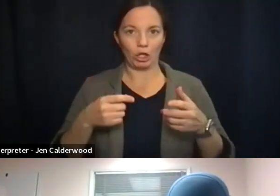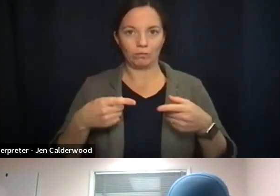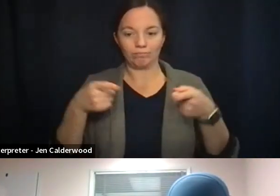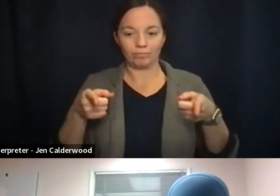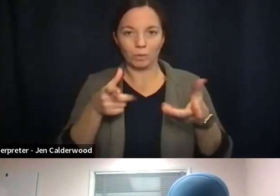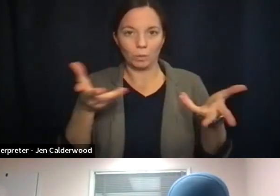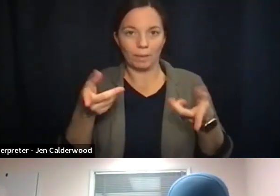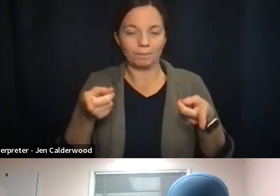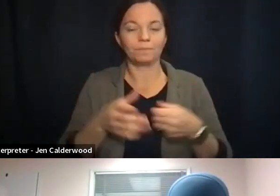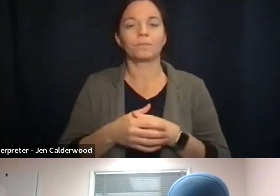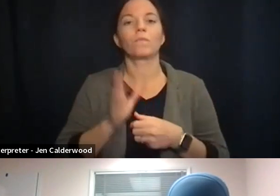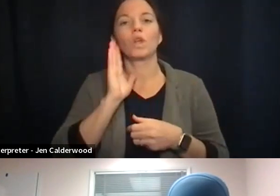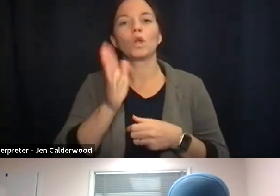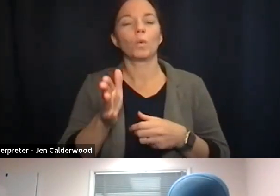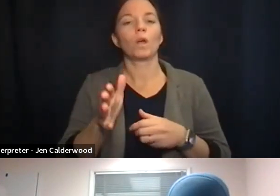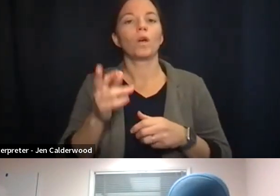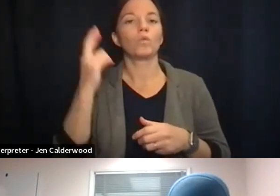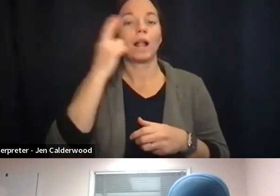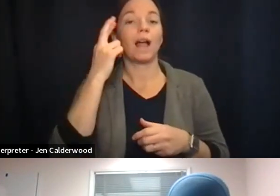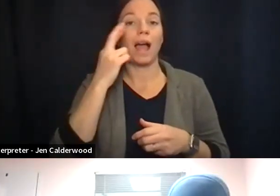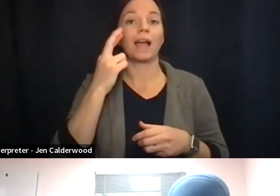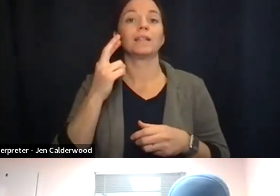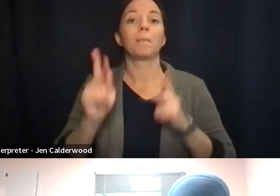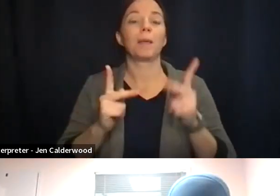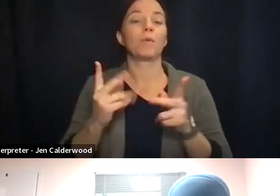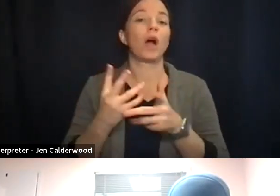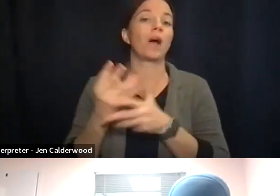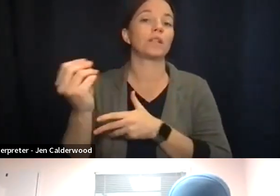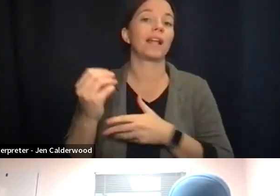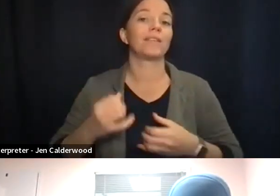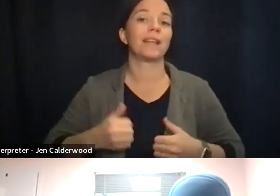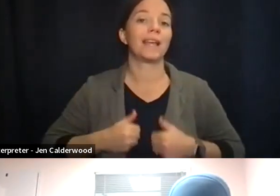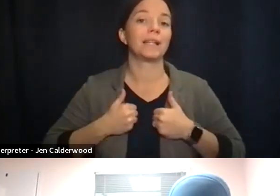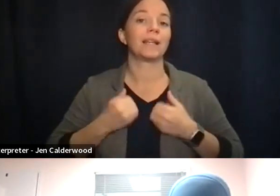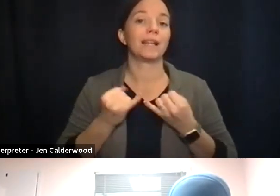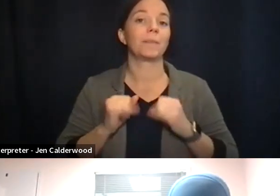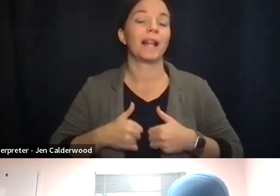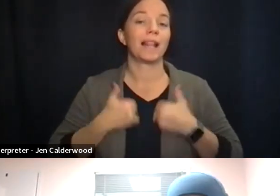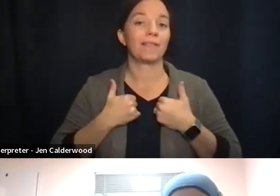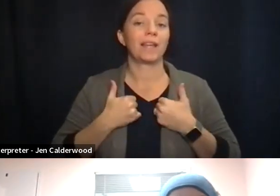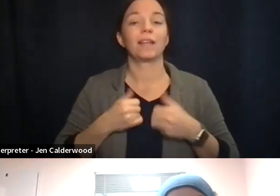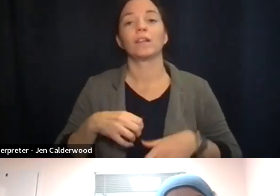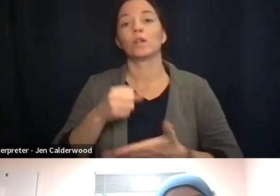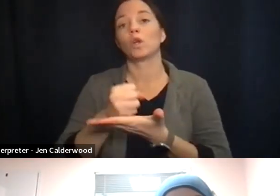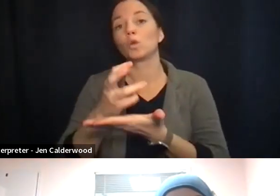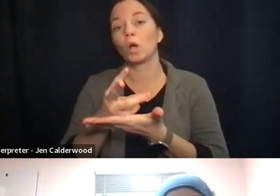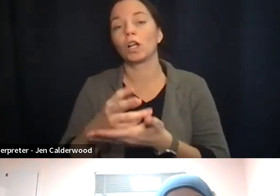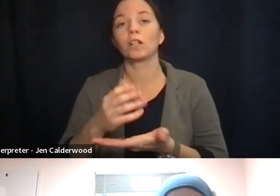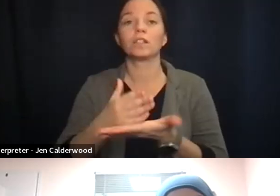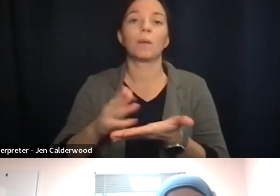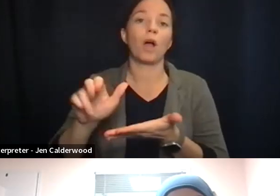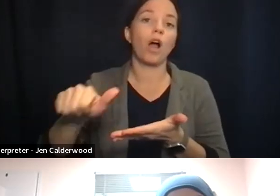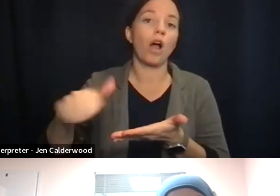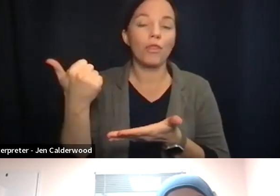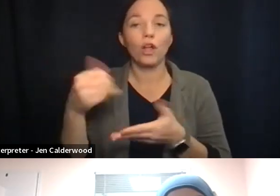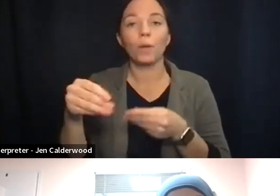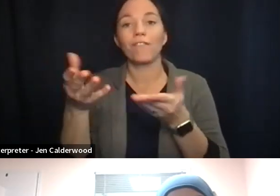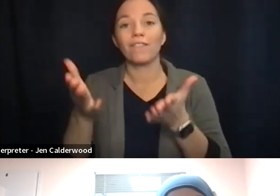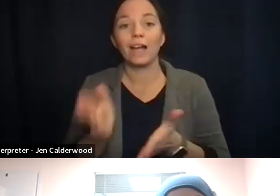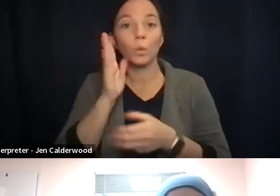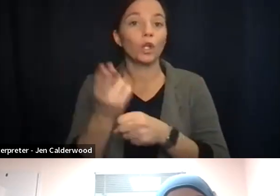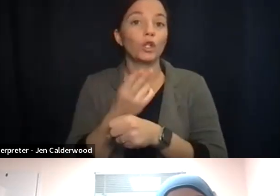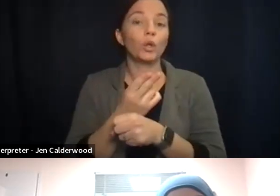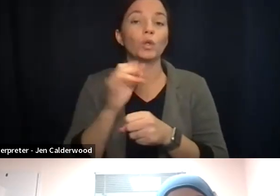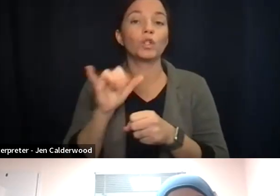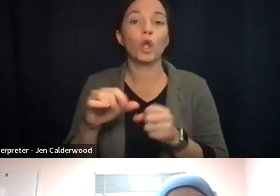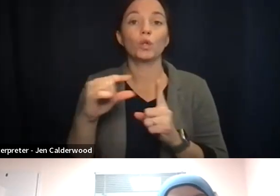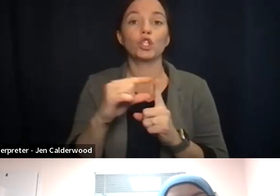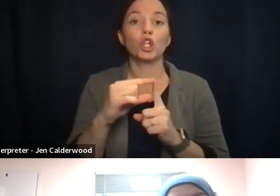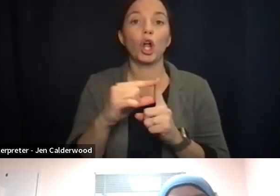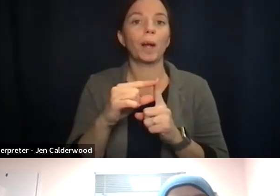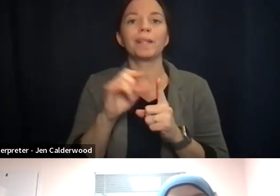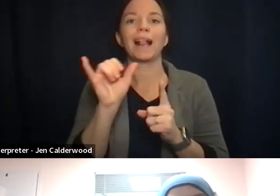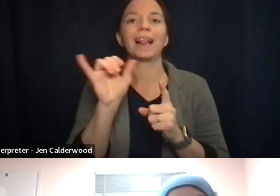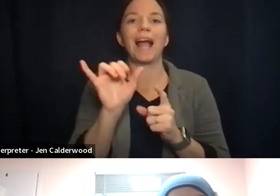And that just sort of helped to distinguish that.